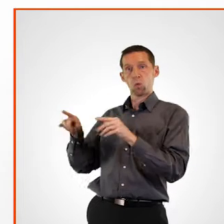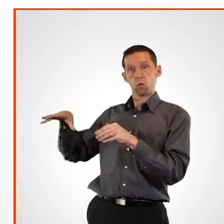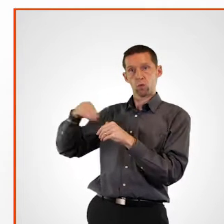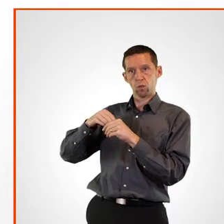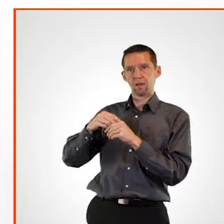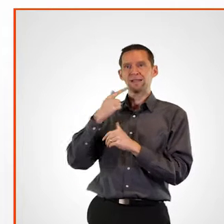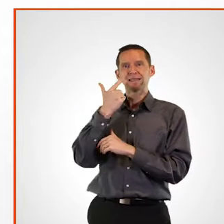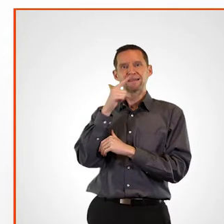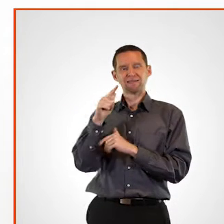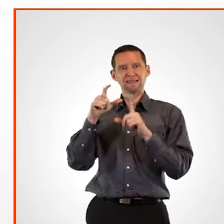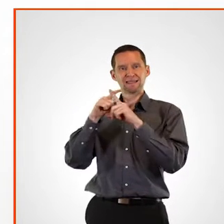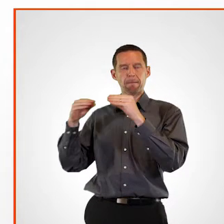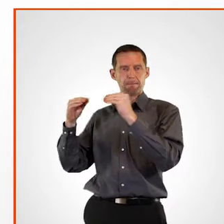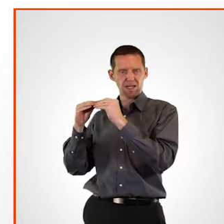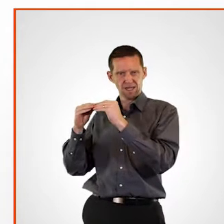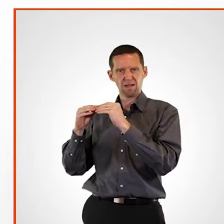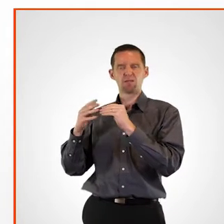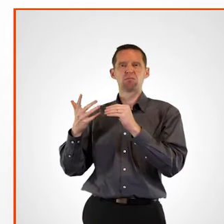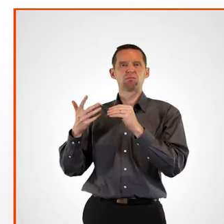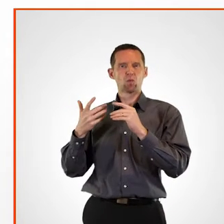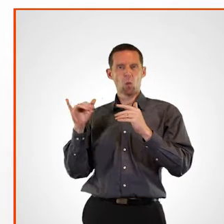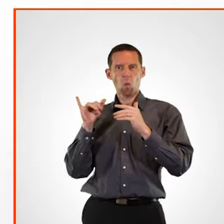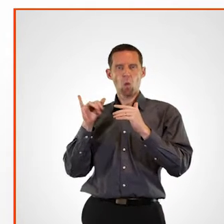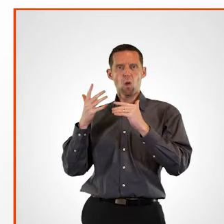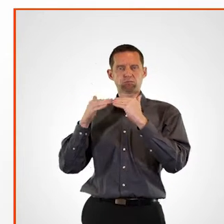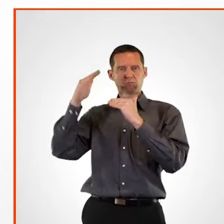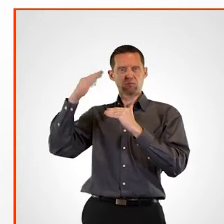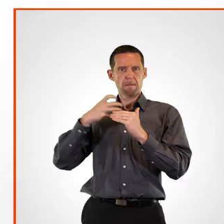I think we defined as 70dB or greater hearing loss,